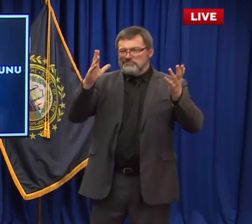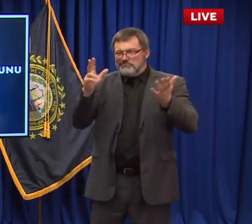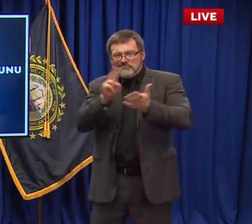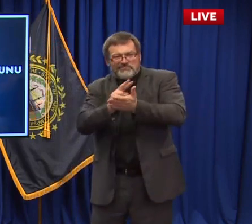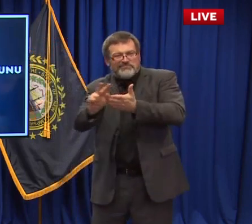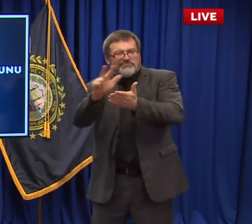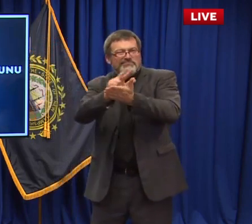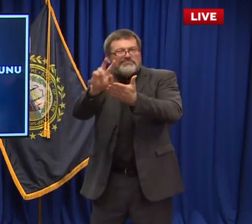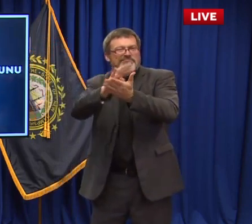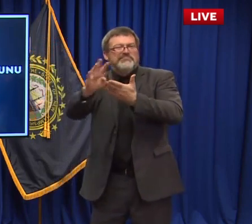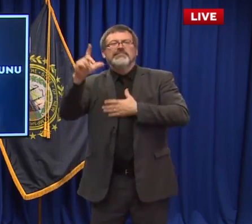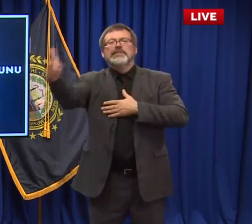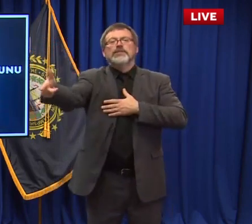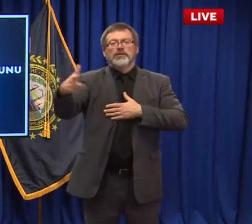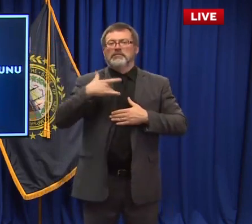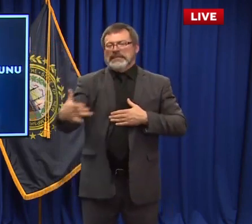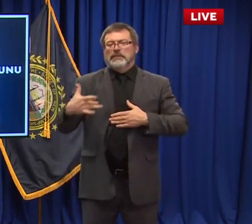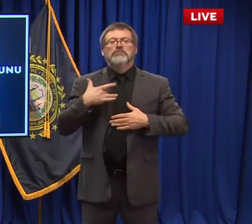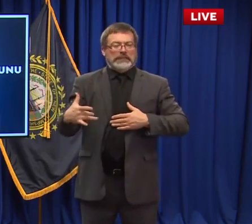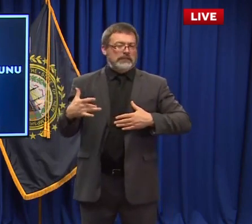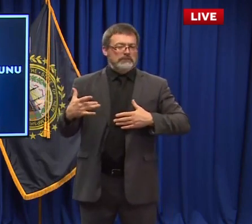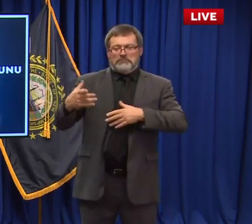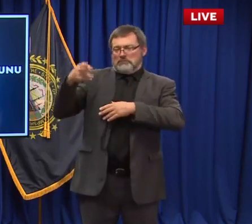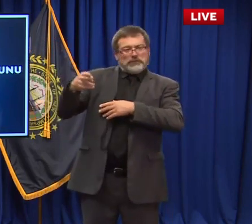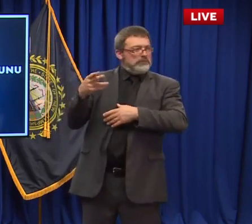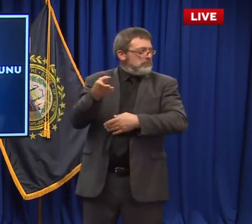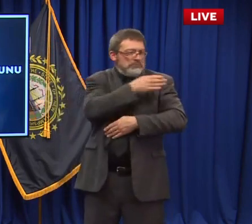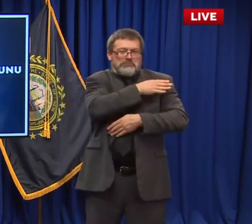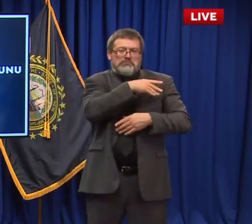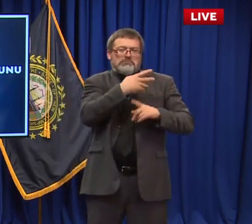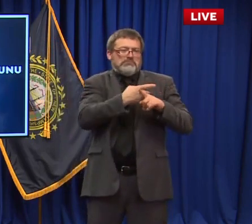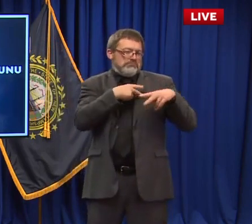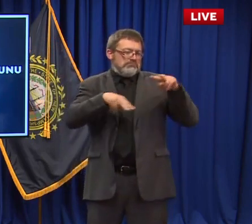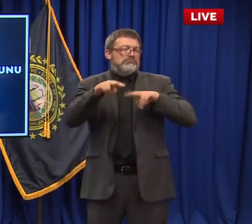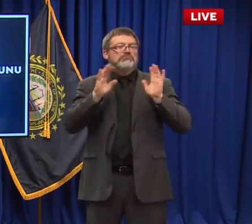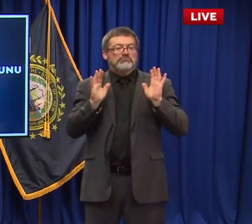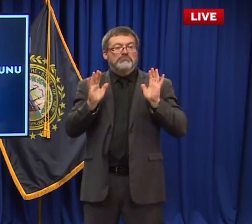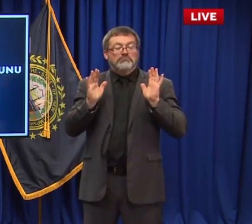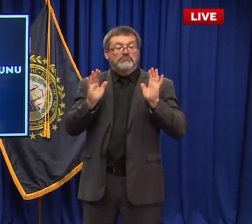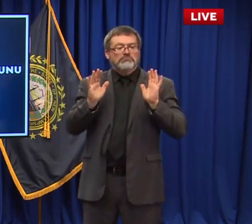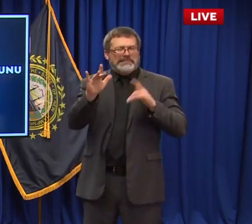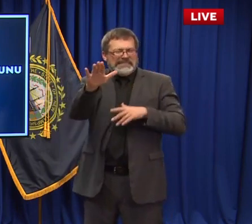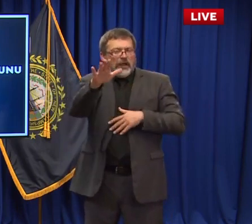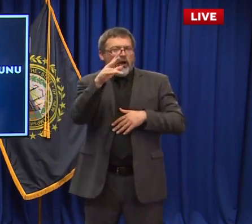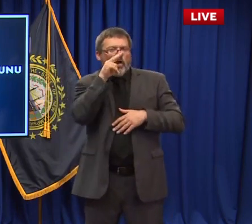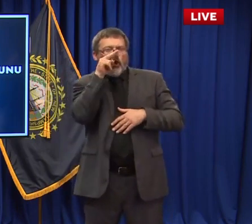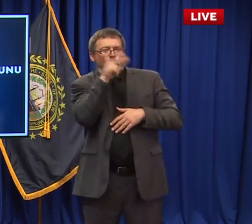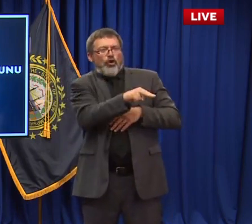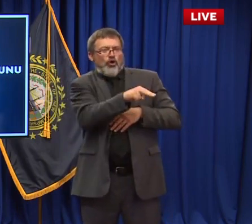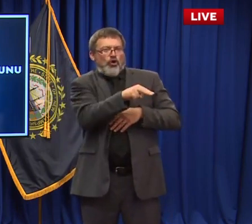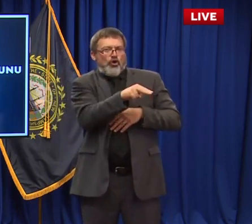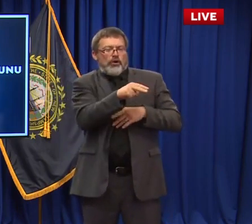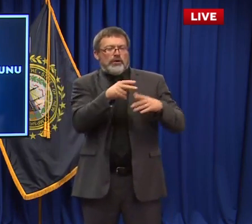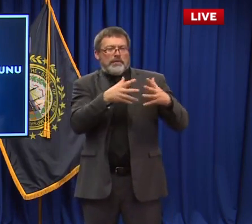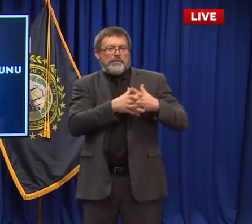COMMUNITY TRANSMISSION FOR THERE TO BE A REFLECTION IN THE INCREASING NUMBER OF PEOPLE WHO DIE FROM COVID-19.